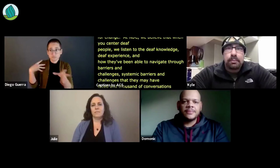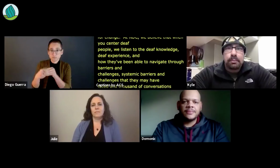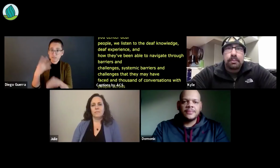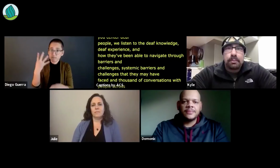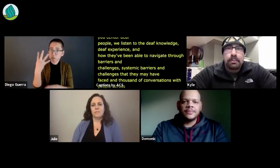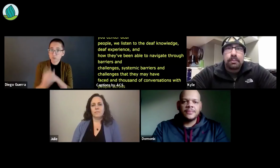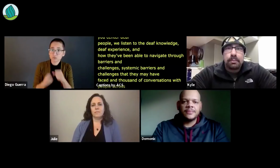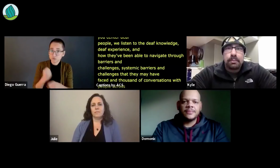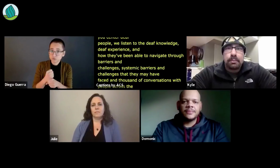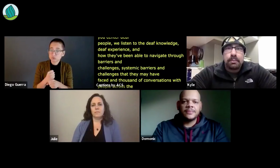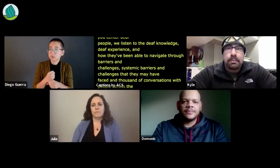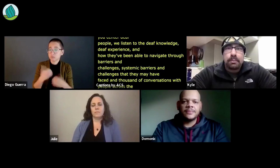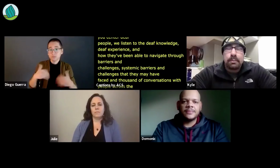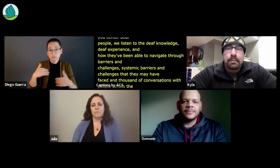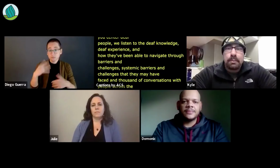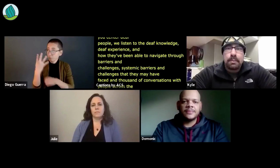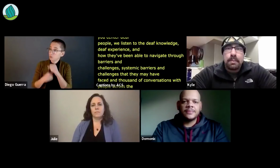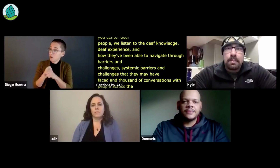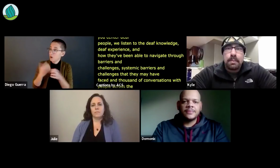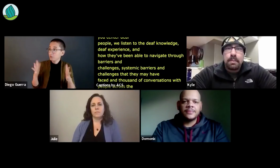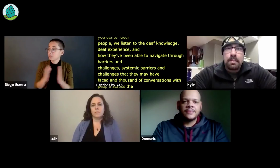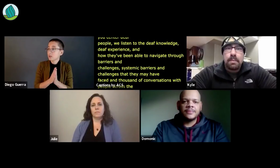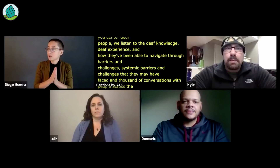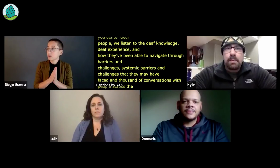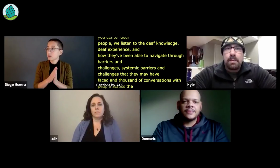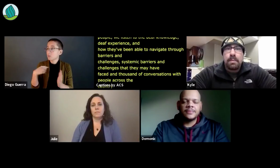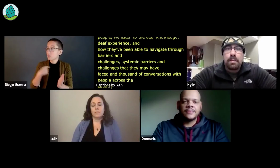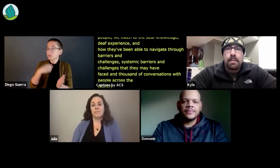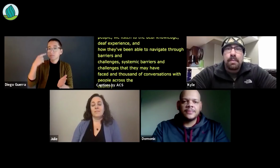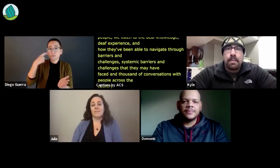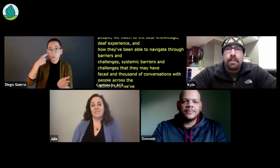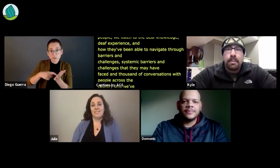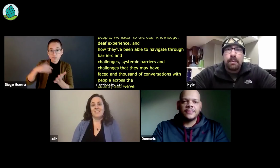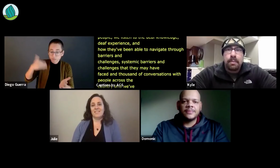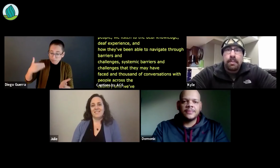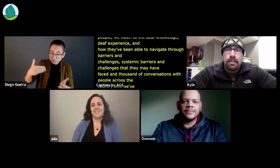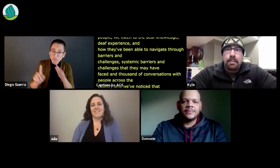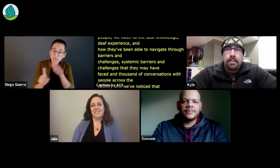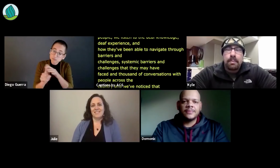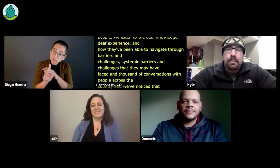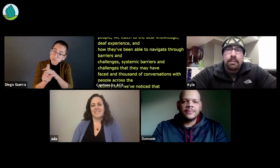And we've noticed that over the last four years-- and it's hard to believe that it's been four years already--